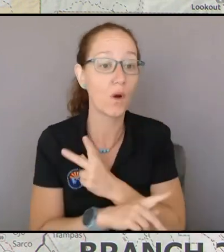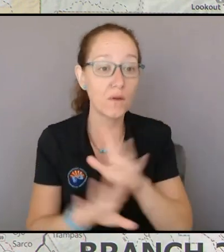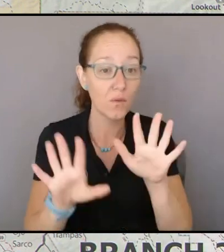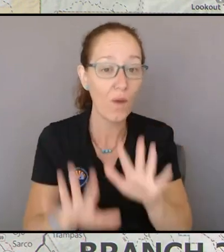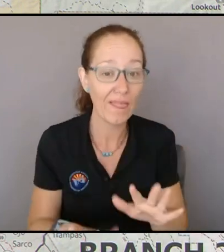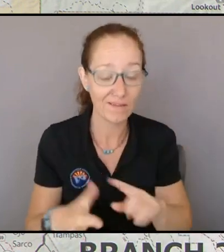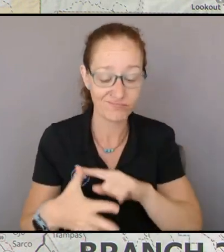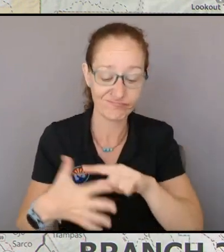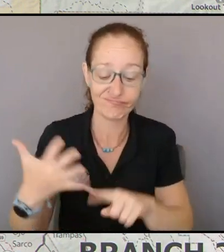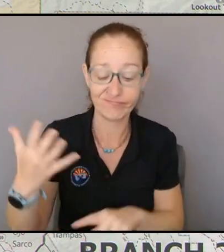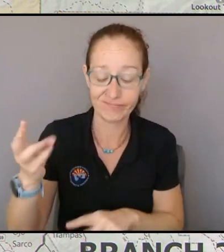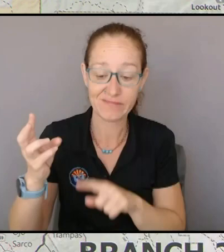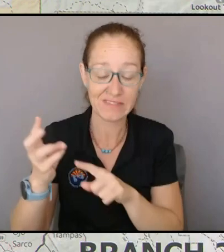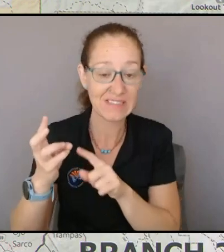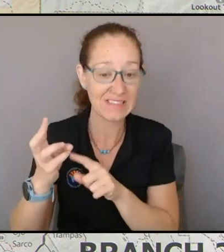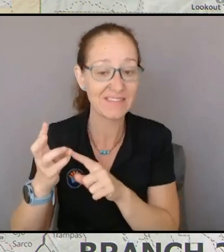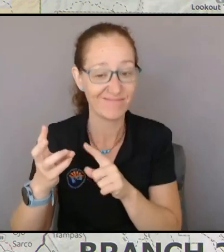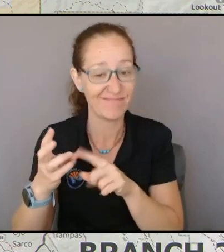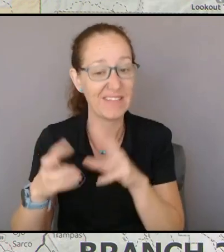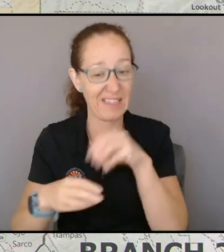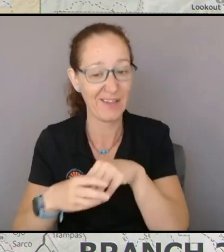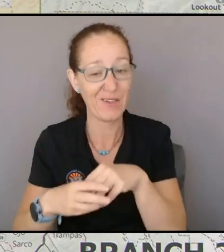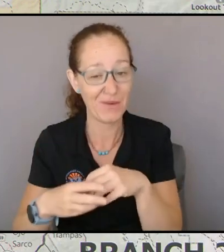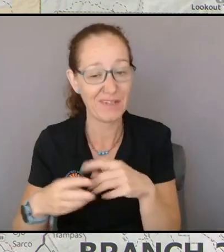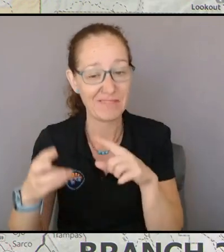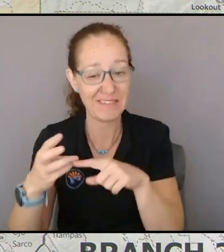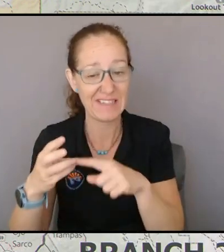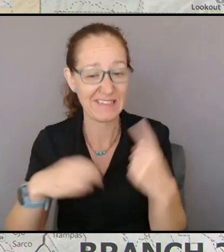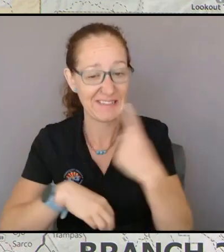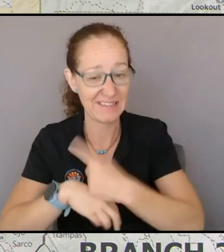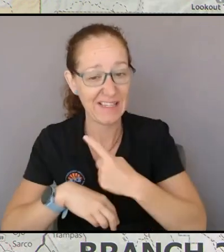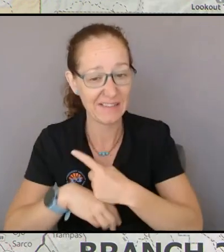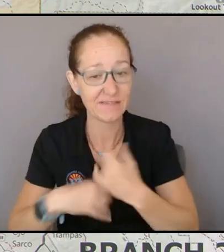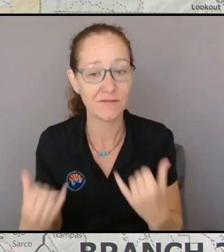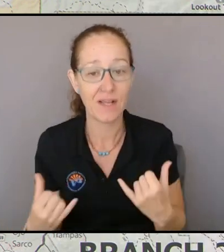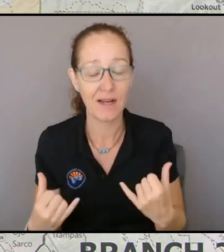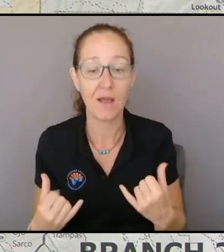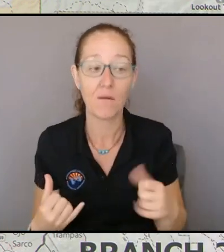contributed to growth of up to 30,000 acres. And above 10,000